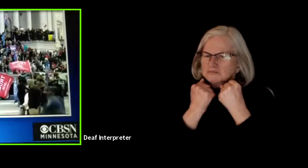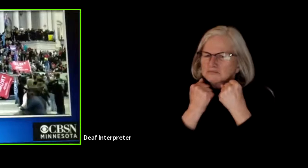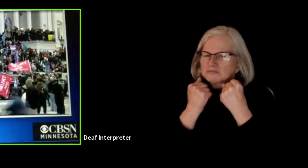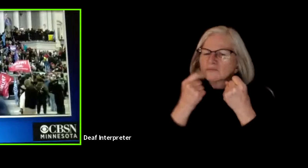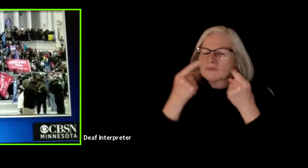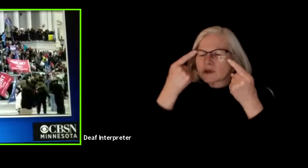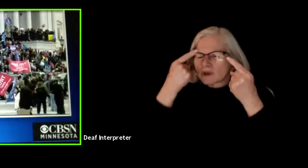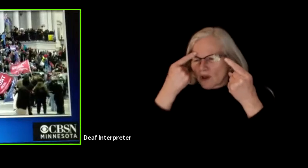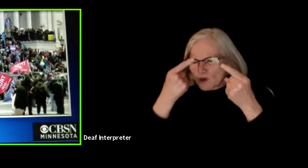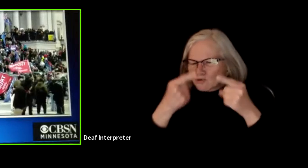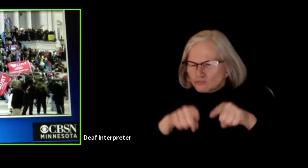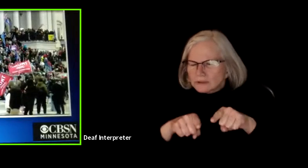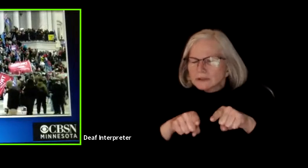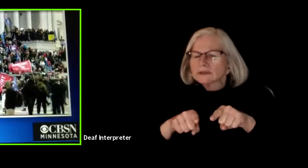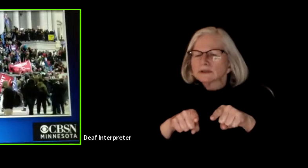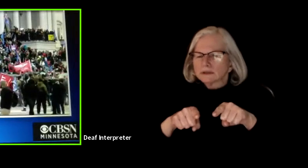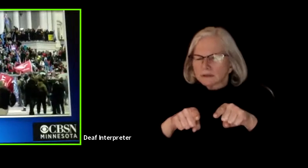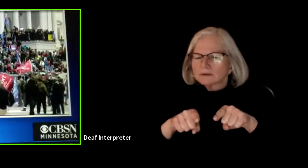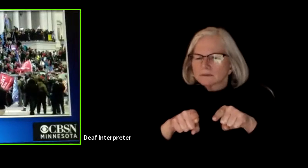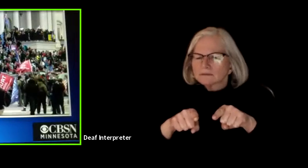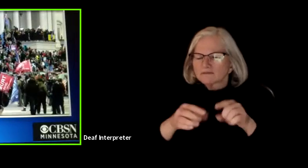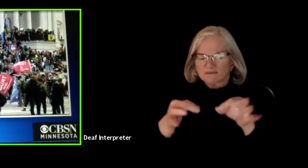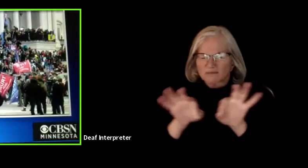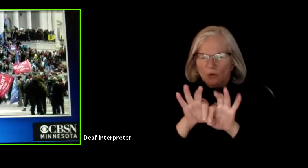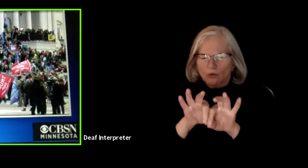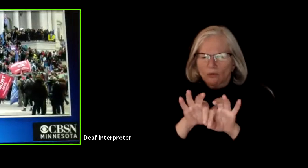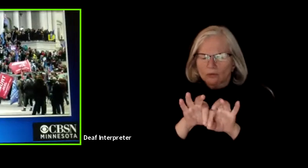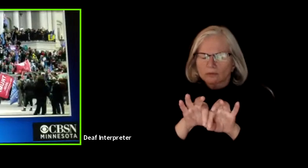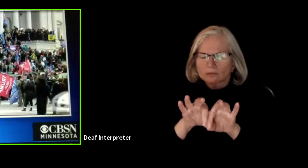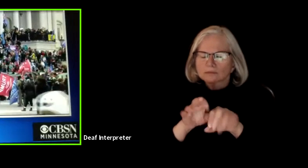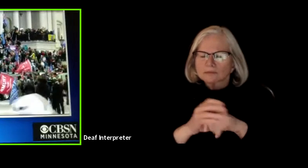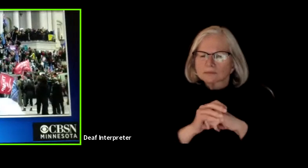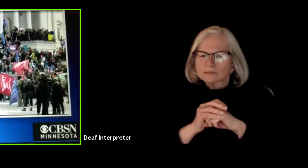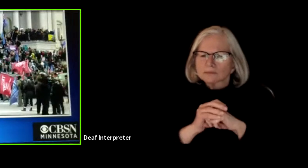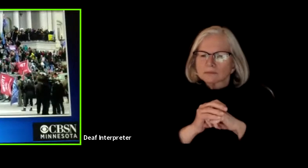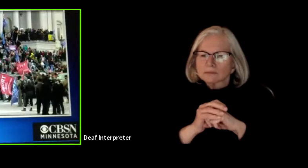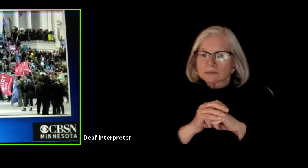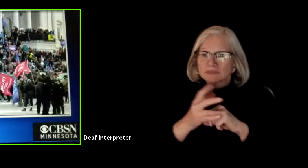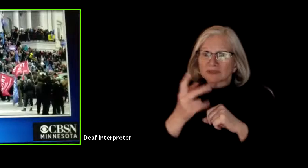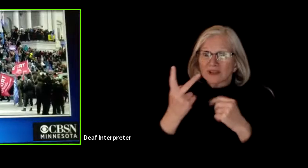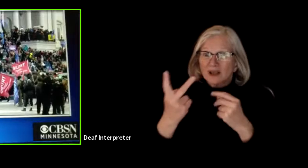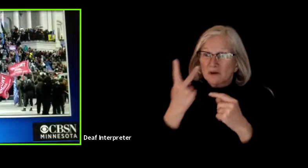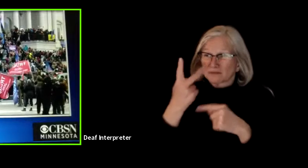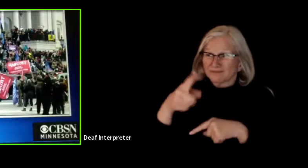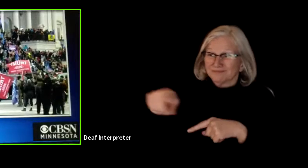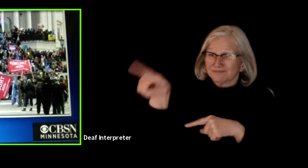FUNDAMENTAL AND AS YOU'RE WATCHING THINGS UNFOLD AND AS STABILITY GETS BROUGHT BACK IN, NOW HERE IN MINNESOTA THAT